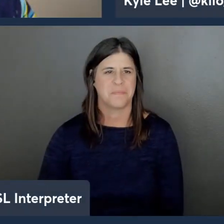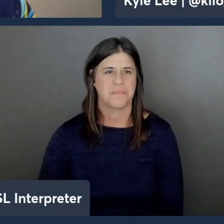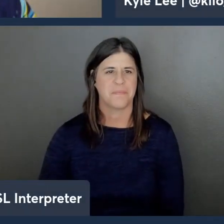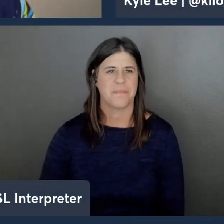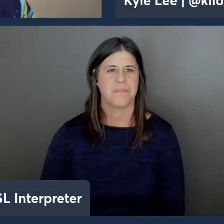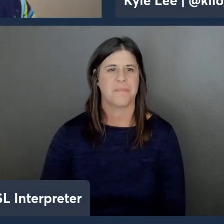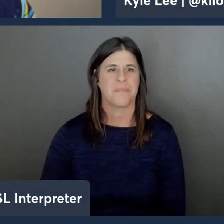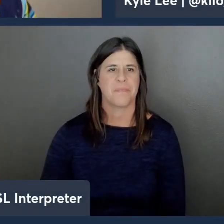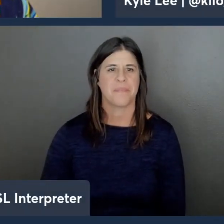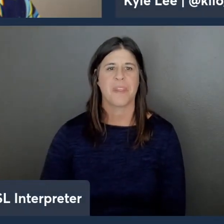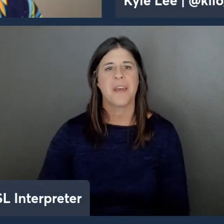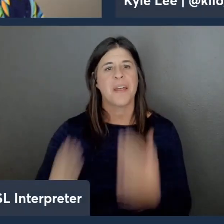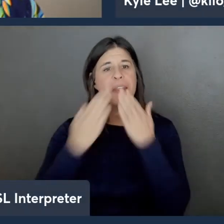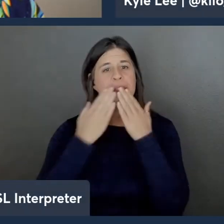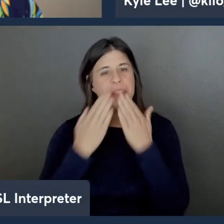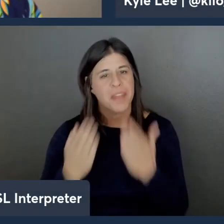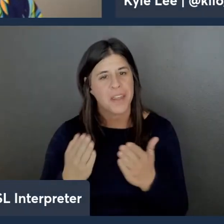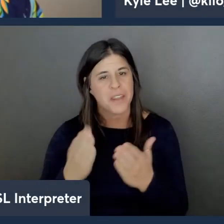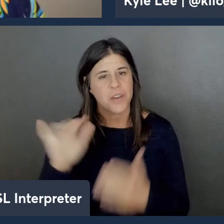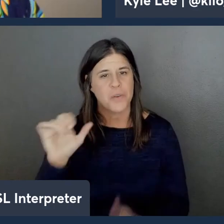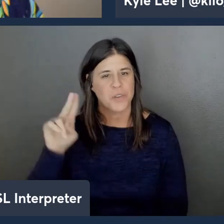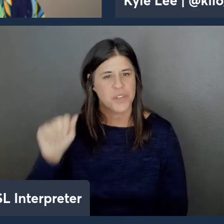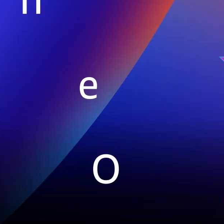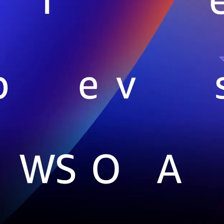Thank you Jenna and the folks behind Babelfish.